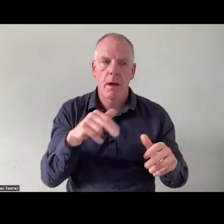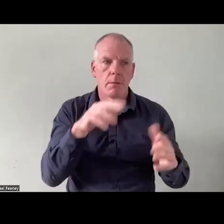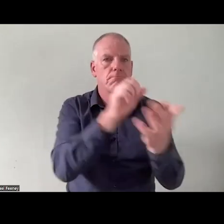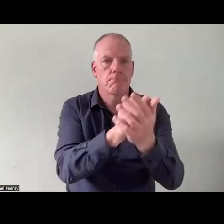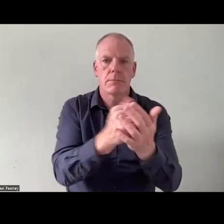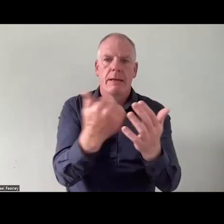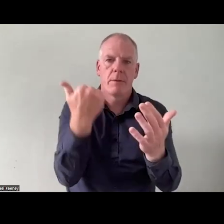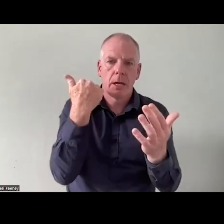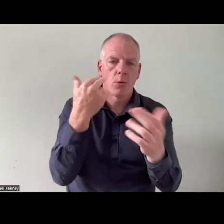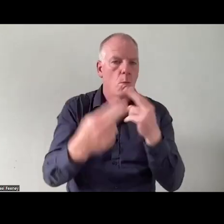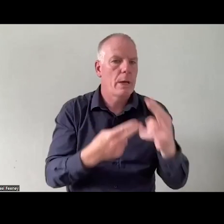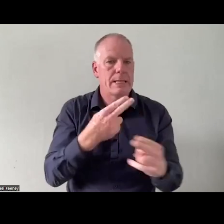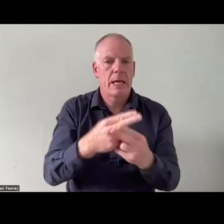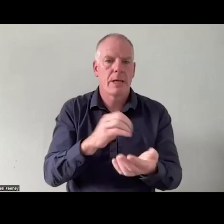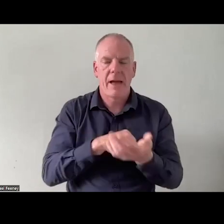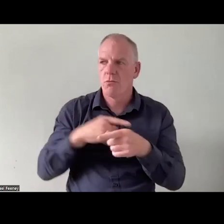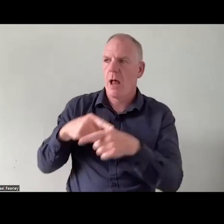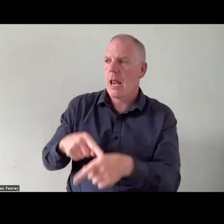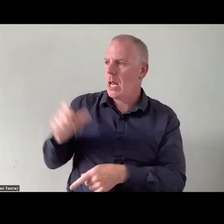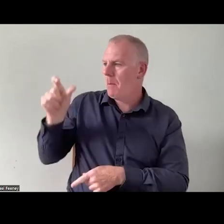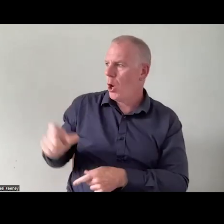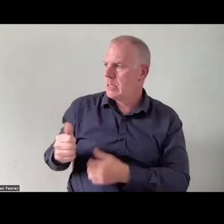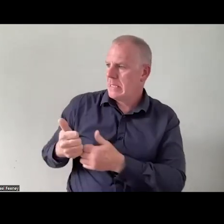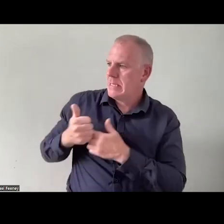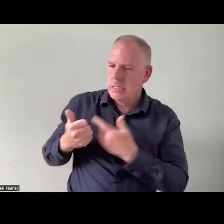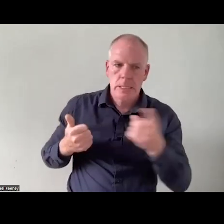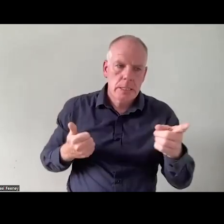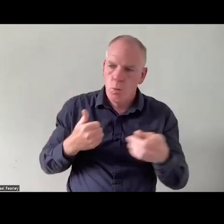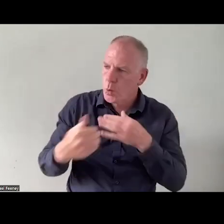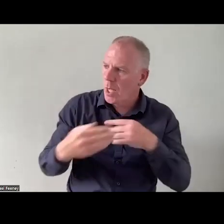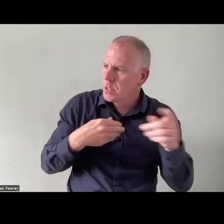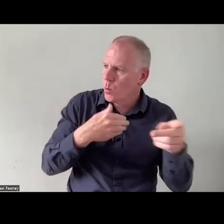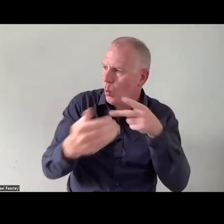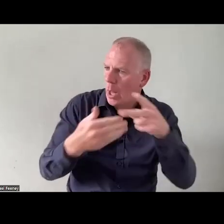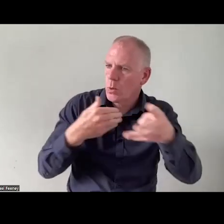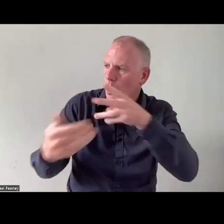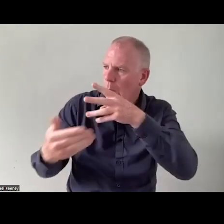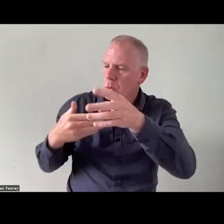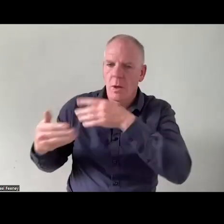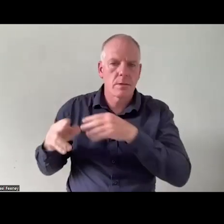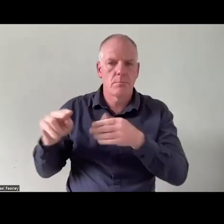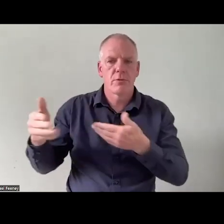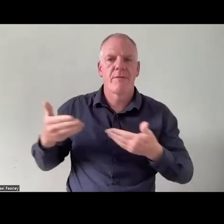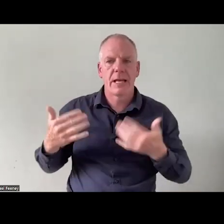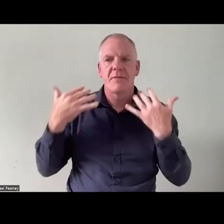without having to rely on assistance, without relying on help to get people to provide that information for them.